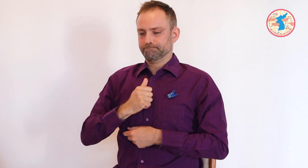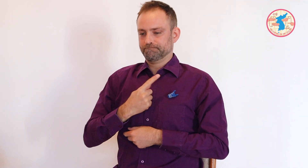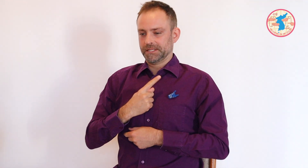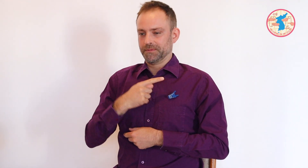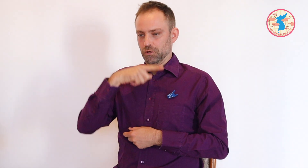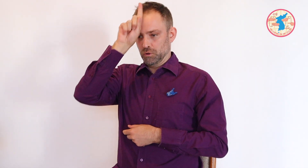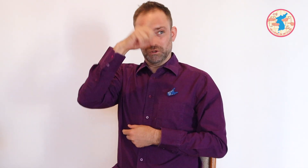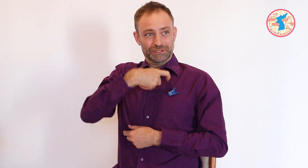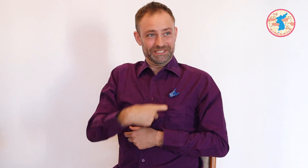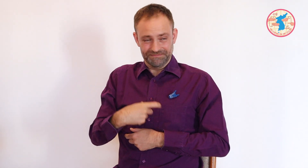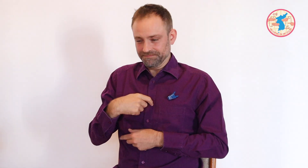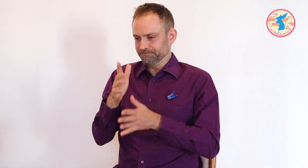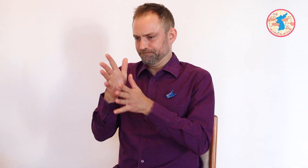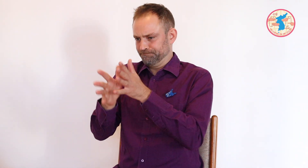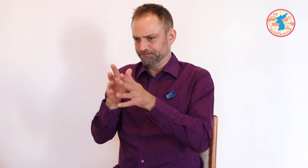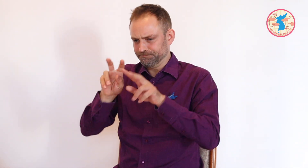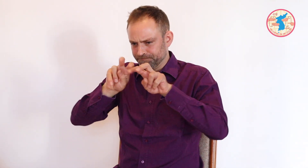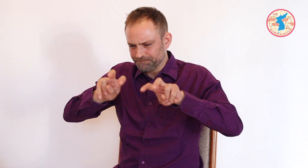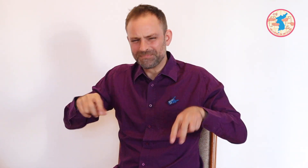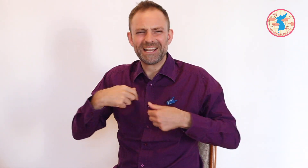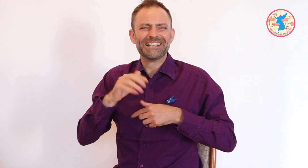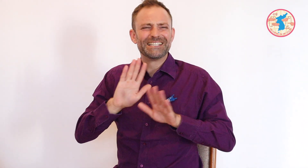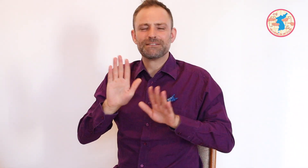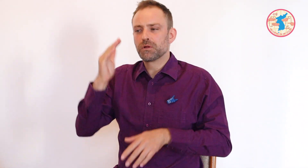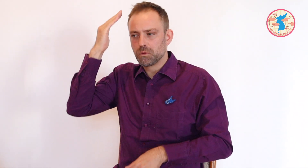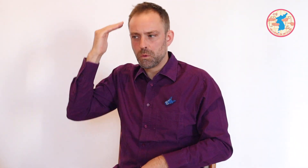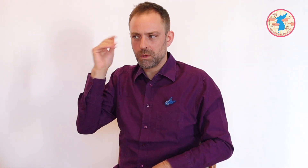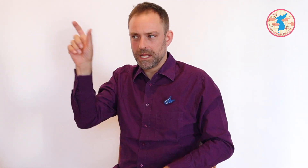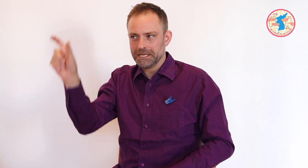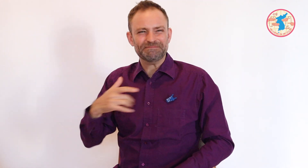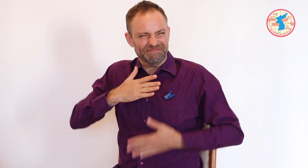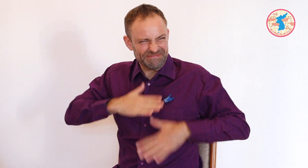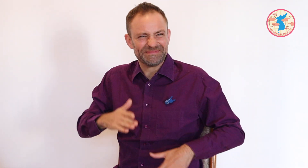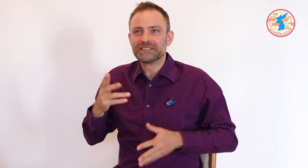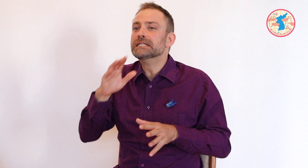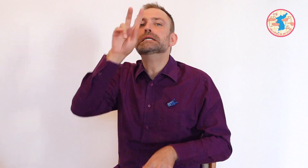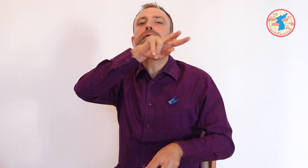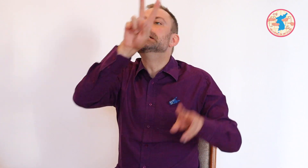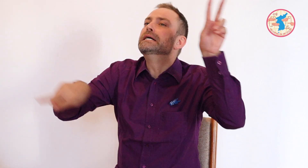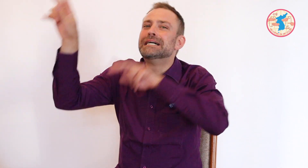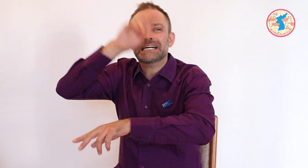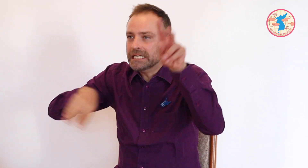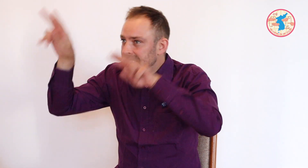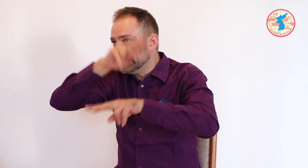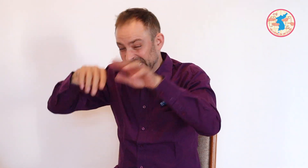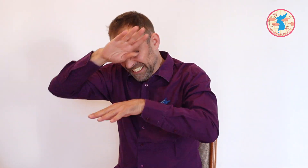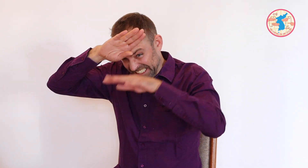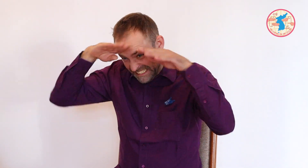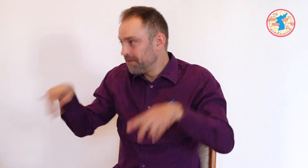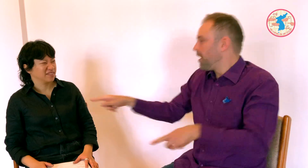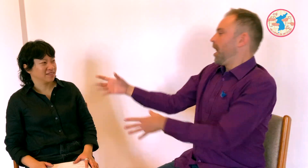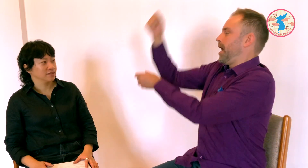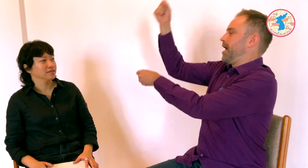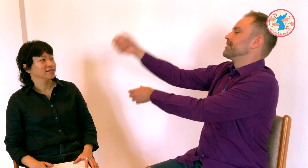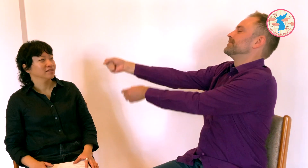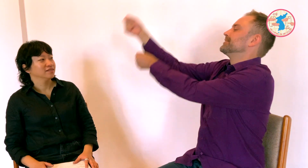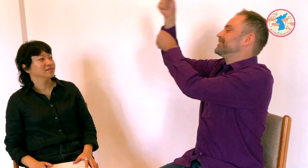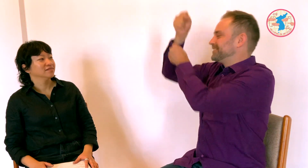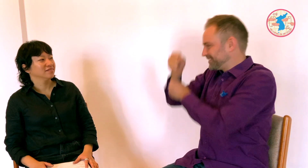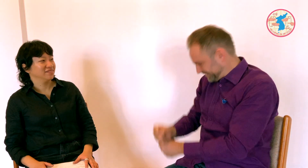As a German person, I find it inappropriate to proceed this without including native Koreans, who I've been frantically searching for some while. I was so thrilled that she contacted me!